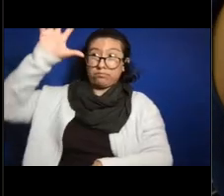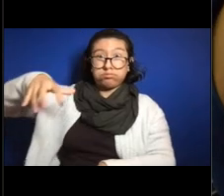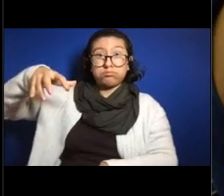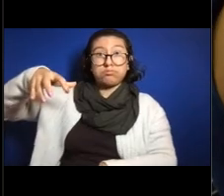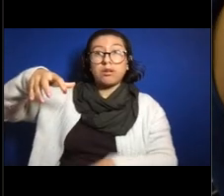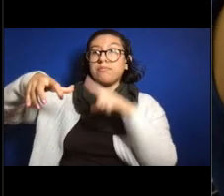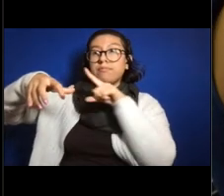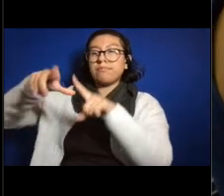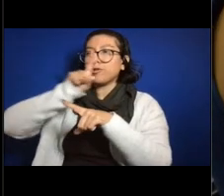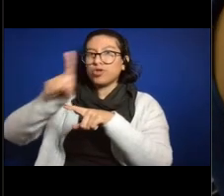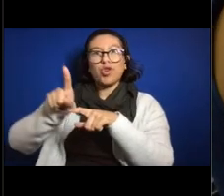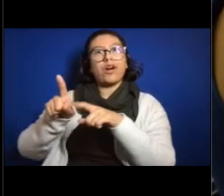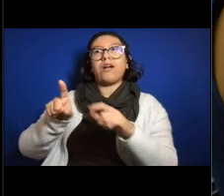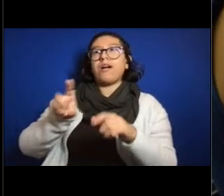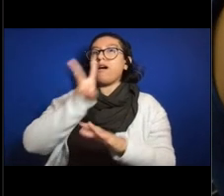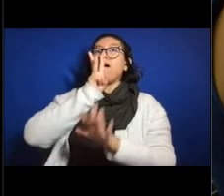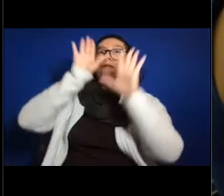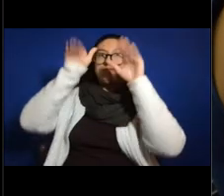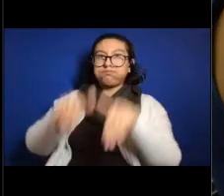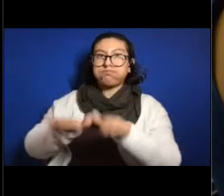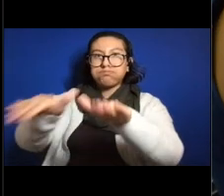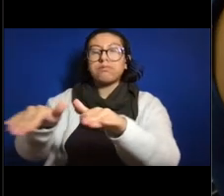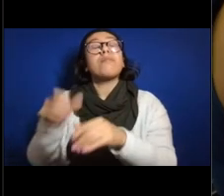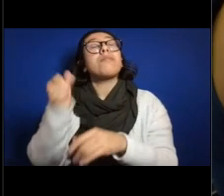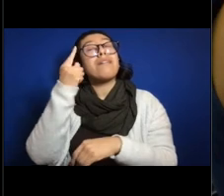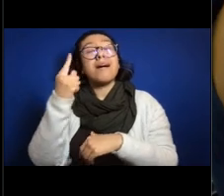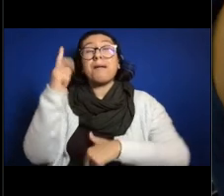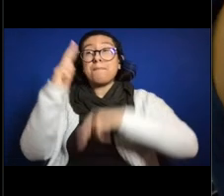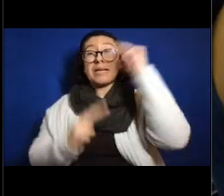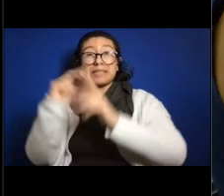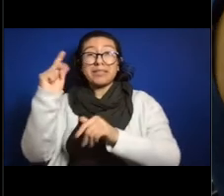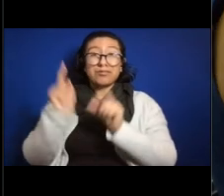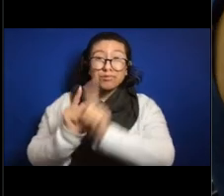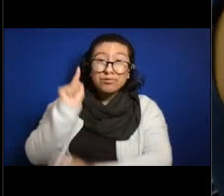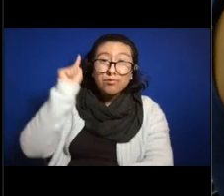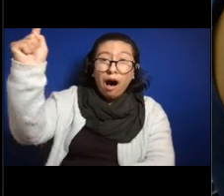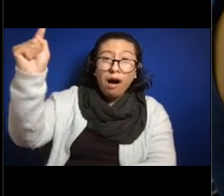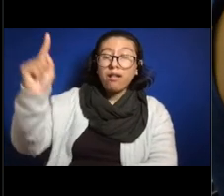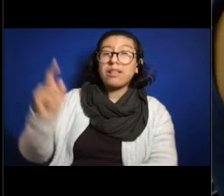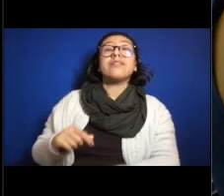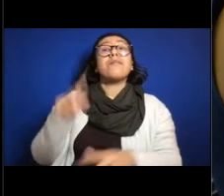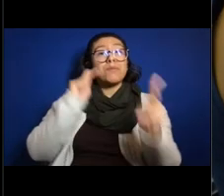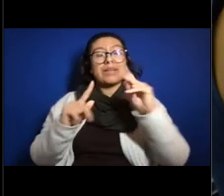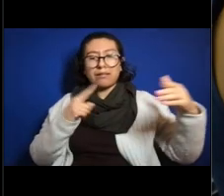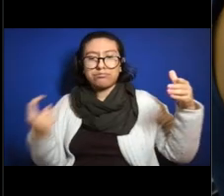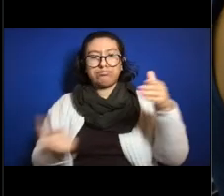They obviously need to be taller than the floor depths so that people can use the upper floors as a vertical evacuate.